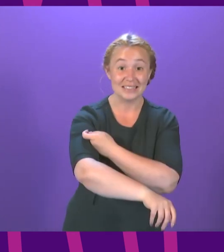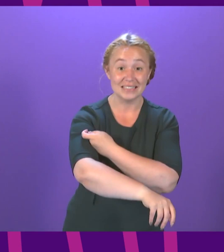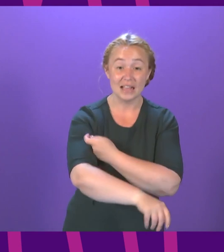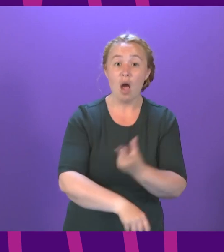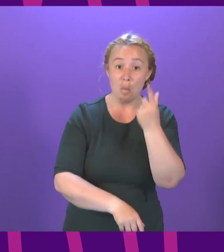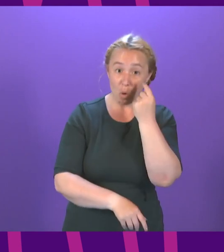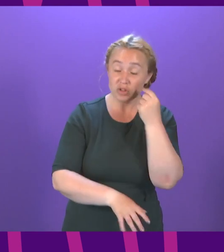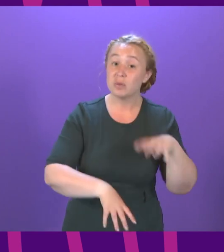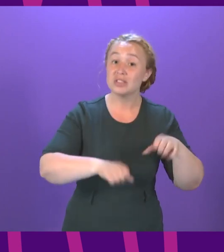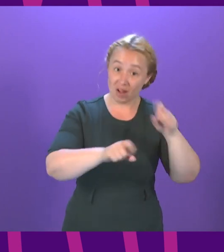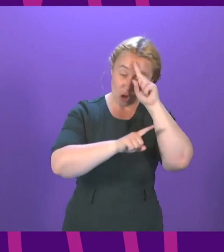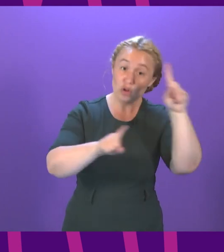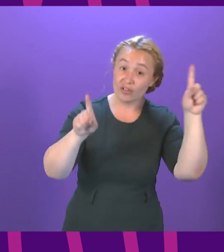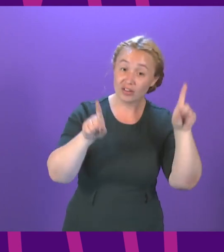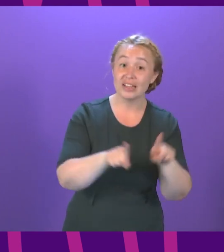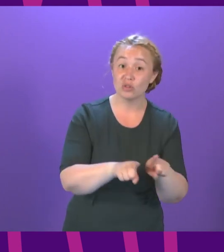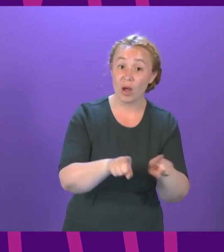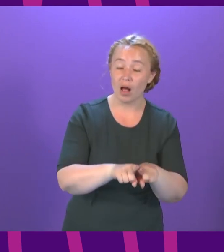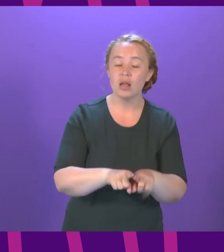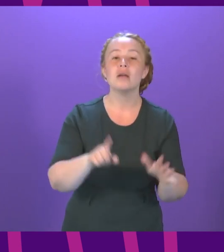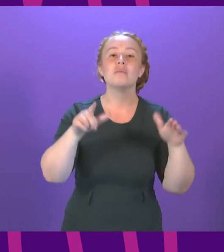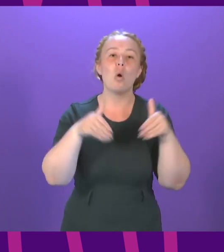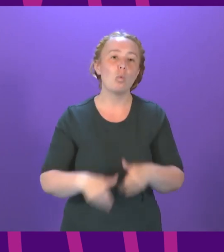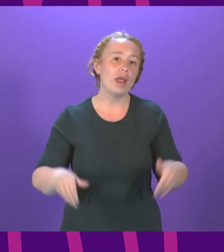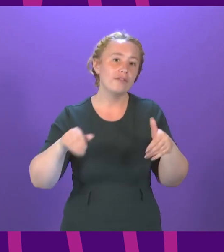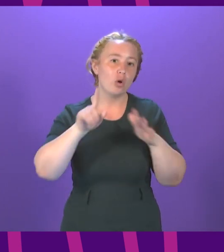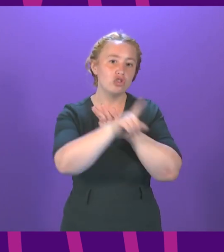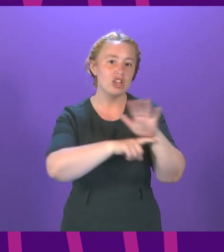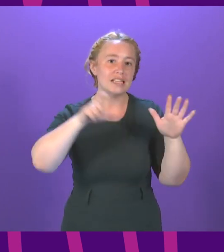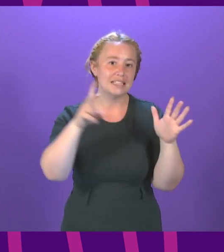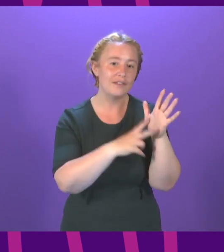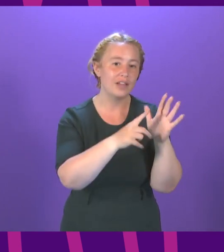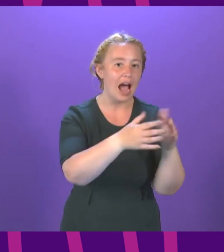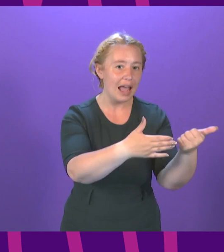in the future, depending on the JCVI advice. Therefore, we will consider providing guidance